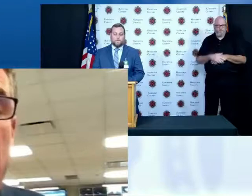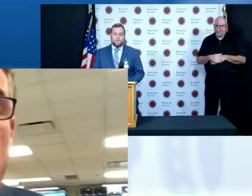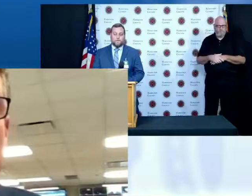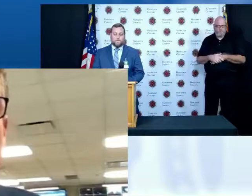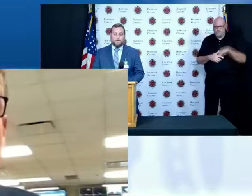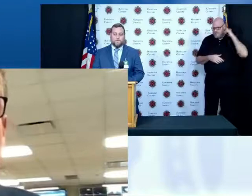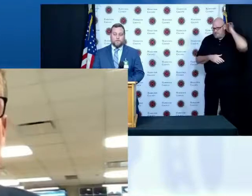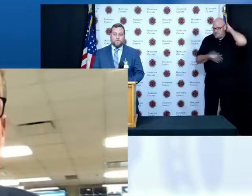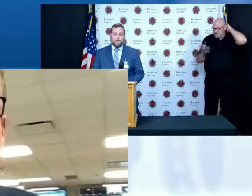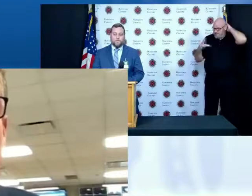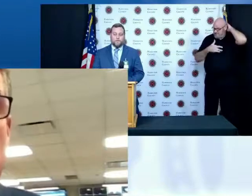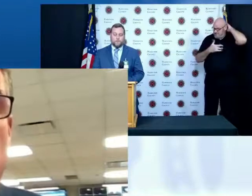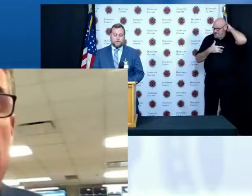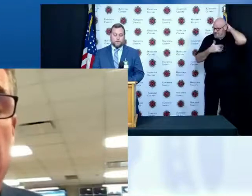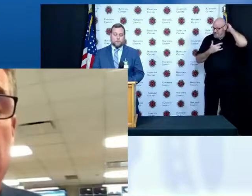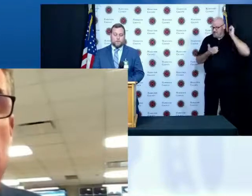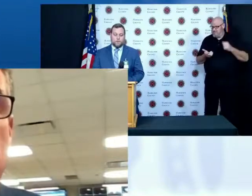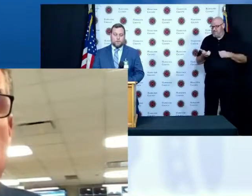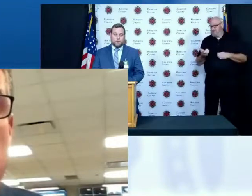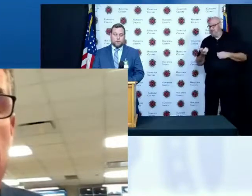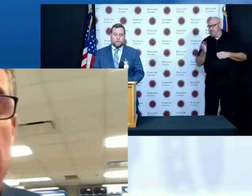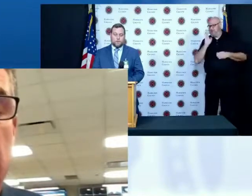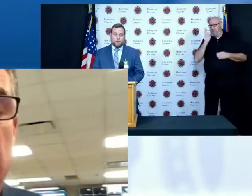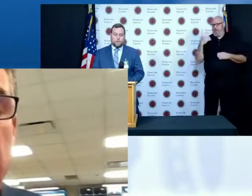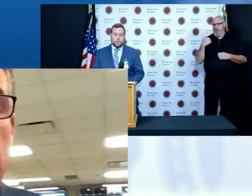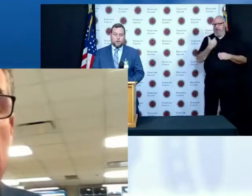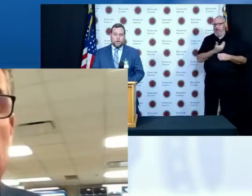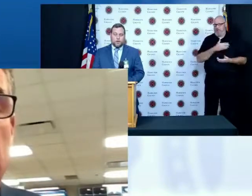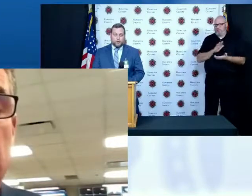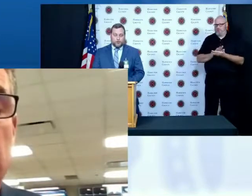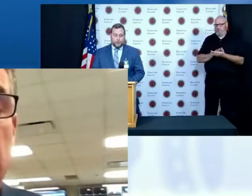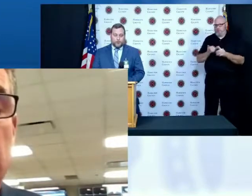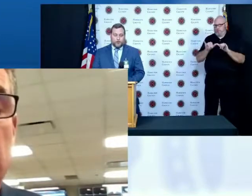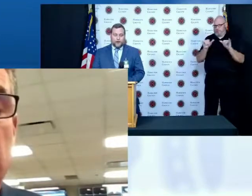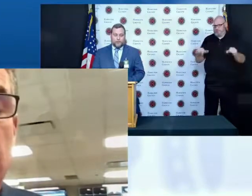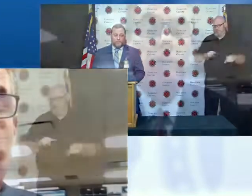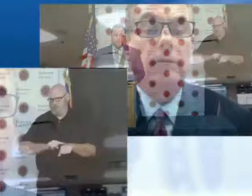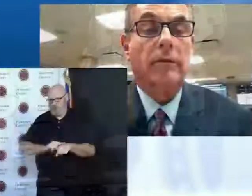that our school systems will start getting vaccinations the Ohio Department of Health